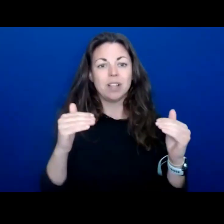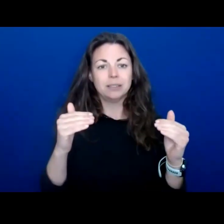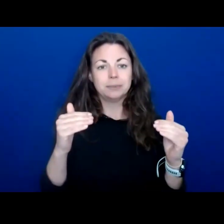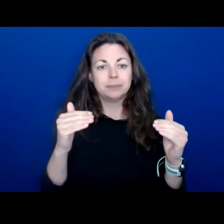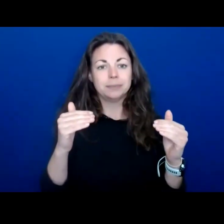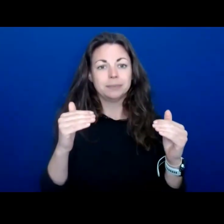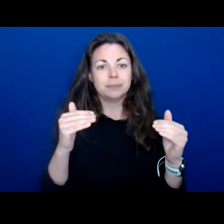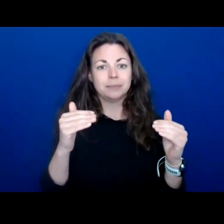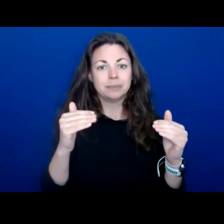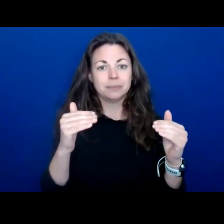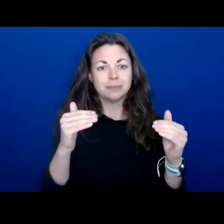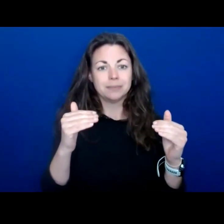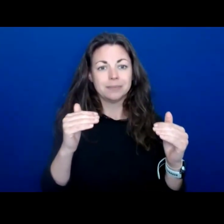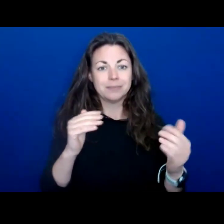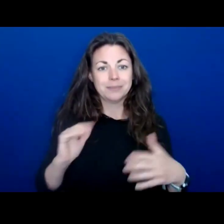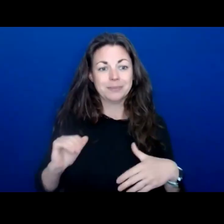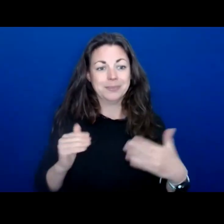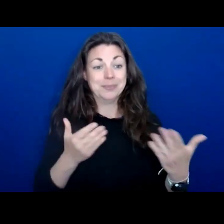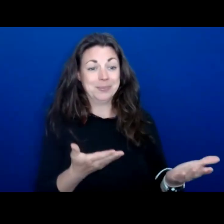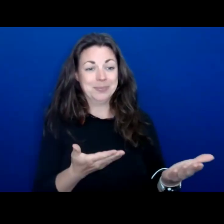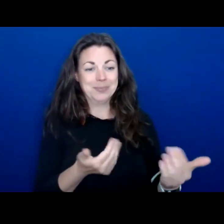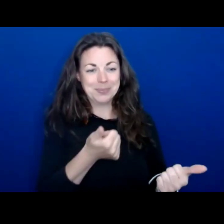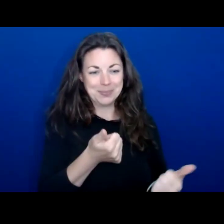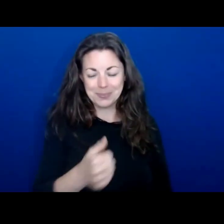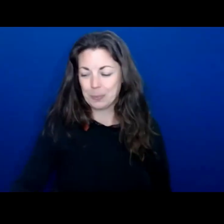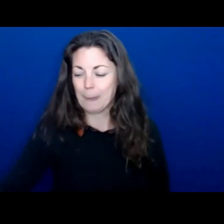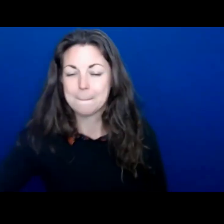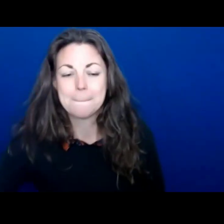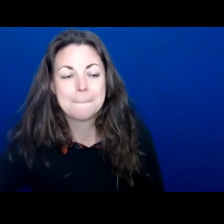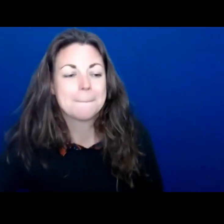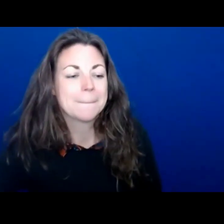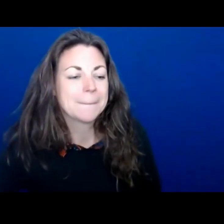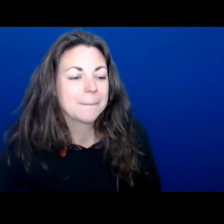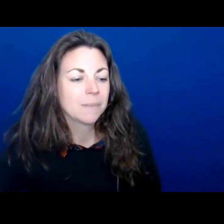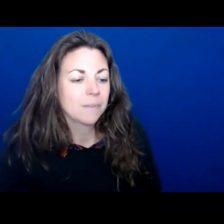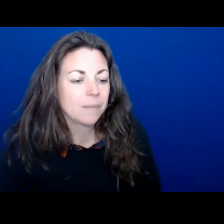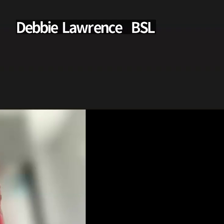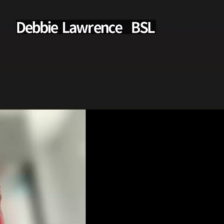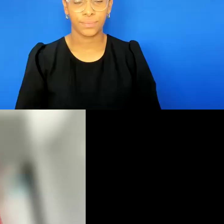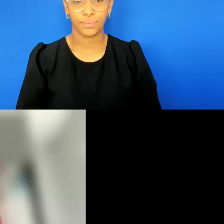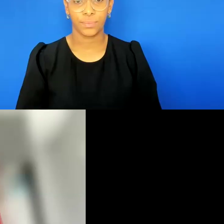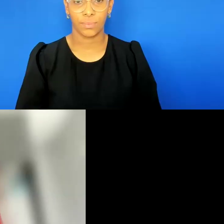So I just wanna check if you're... Are you there, Lucy? Nathalie: Yeah, I'm here. Amelia: Thank you. I will just share your